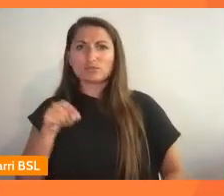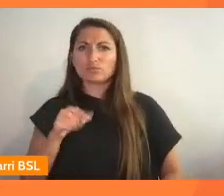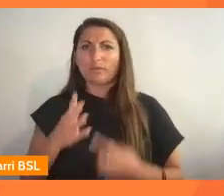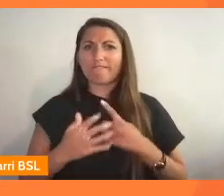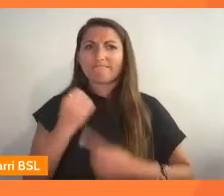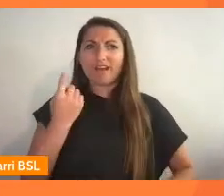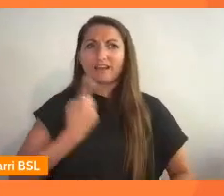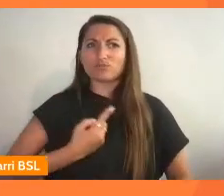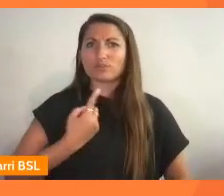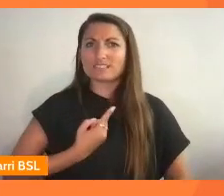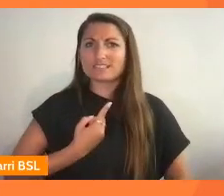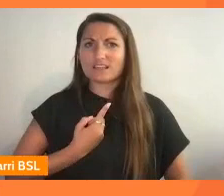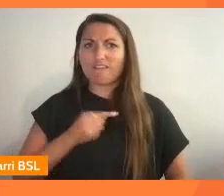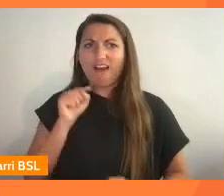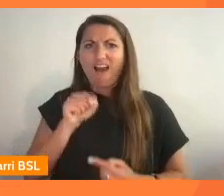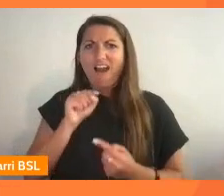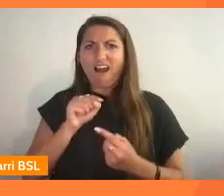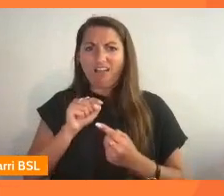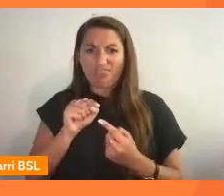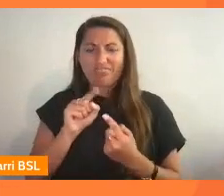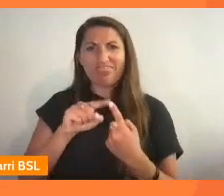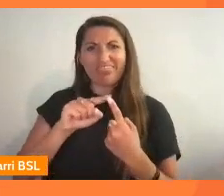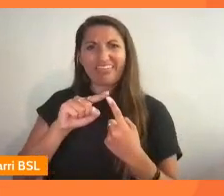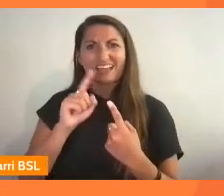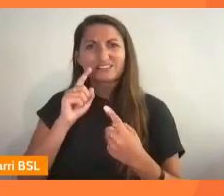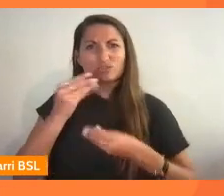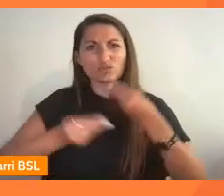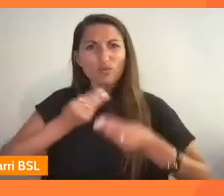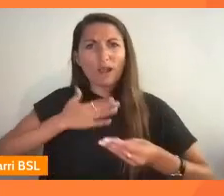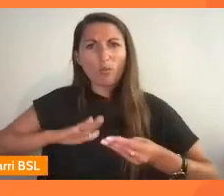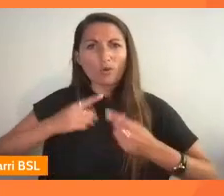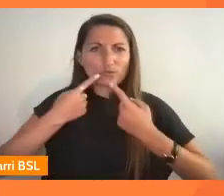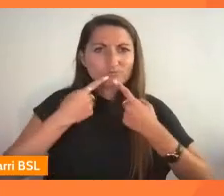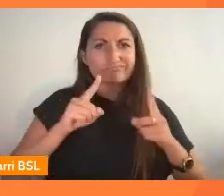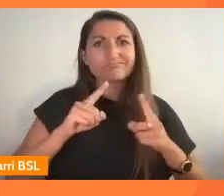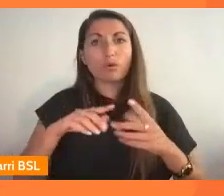tell this thing, or you want to create this with other people,